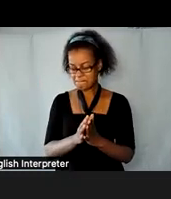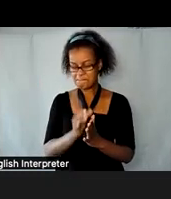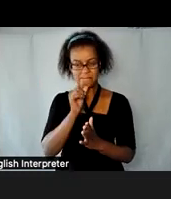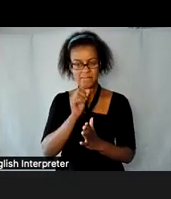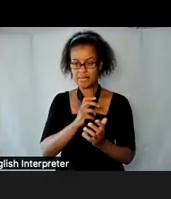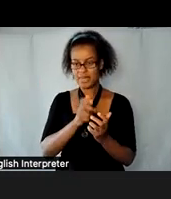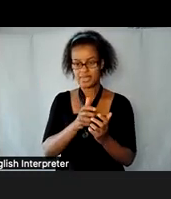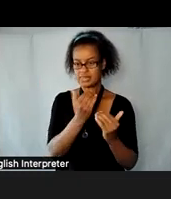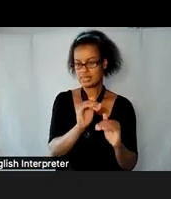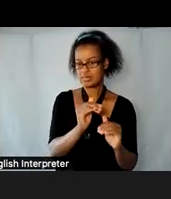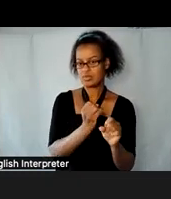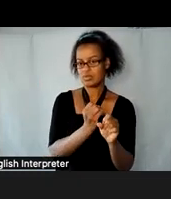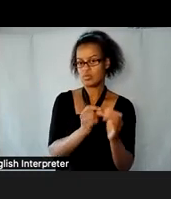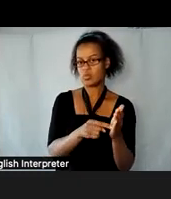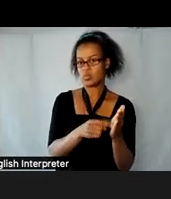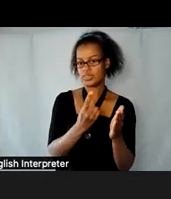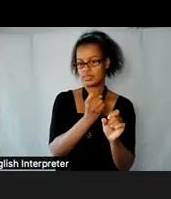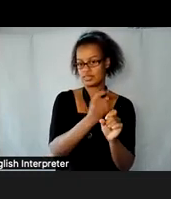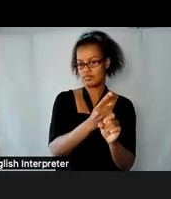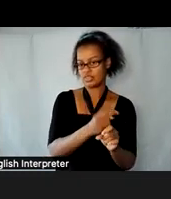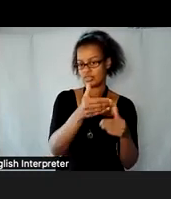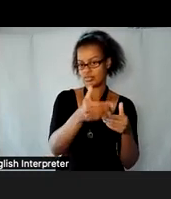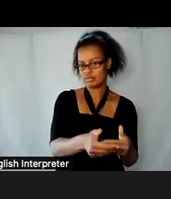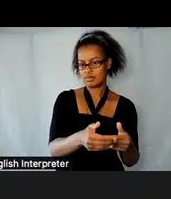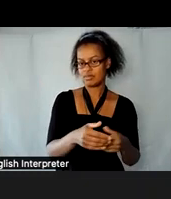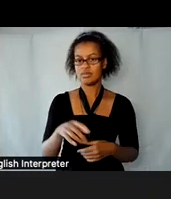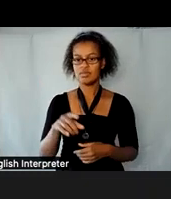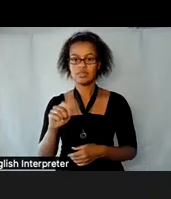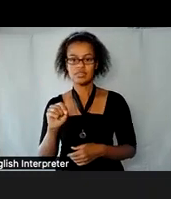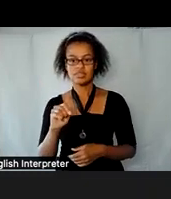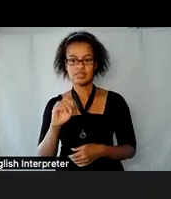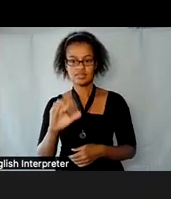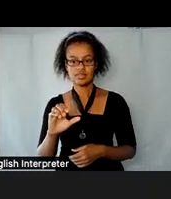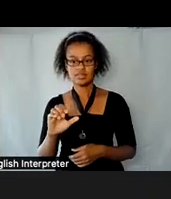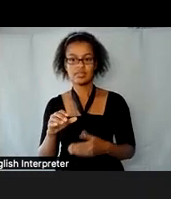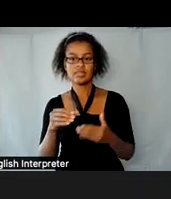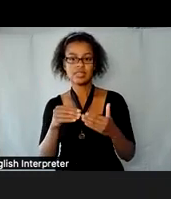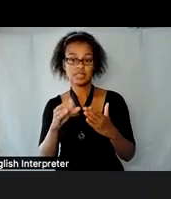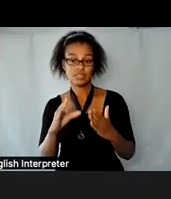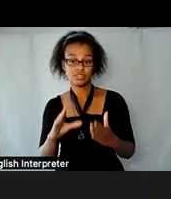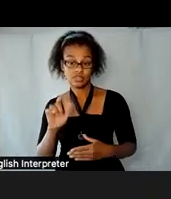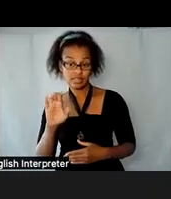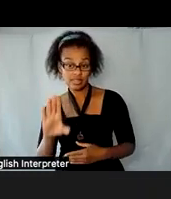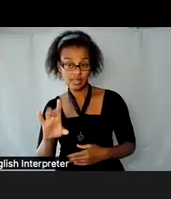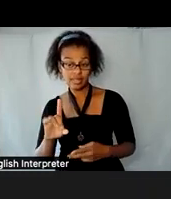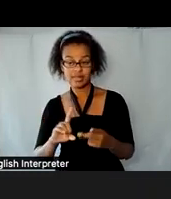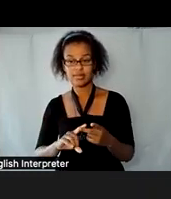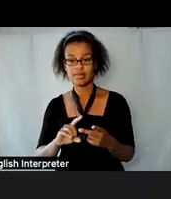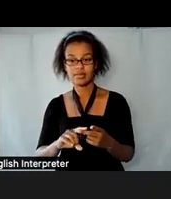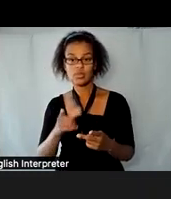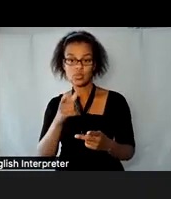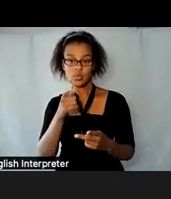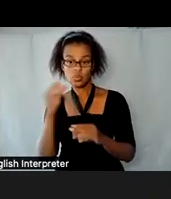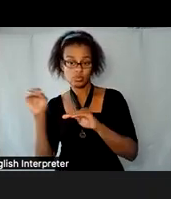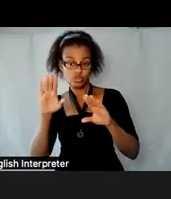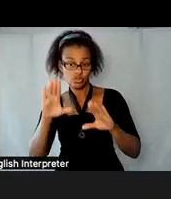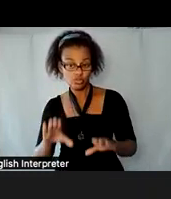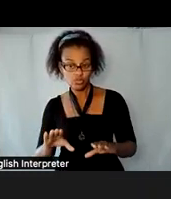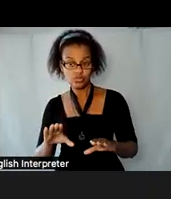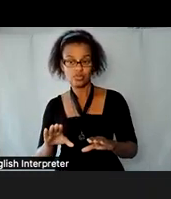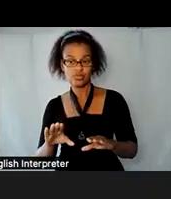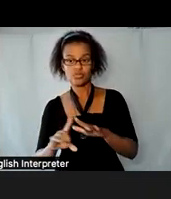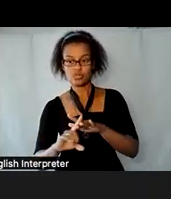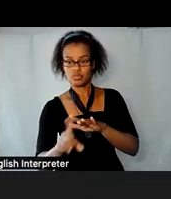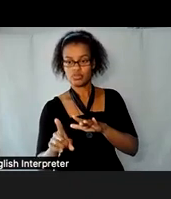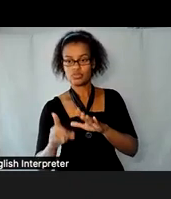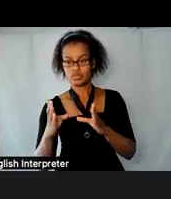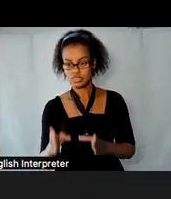And these programs, our TC leaders, lab, newcomer and refugee artists mentorship, TC, CS, digital